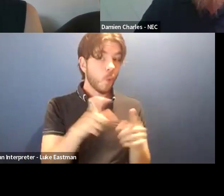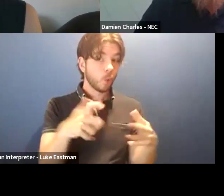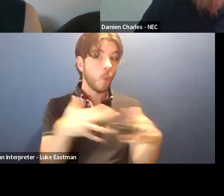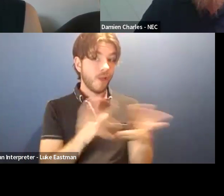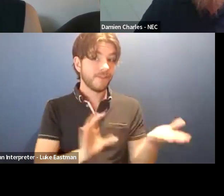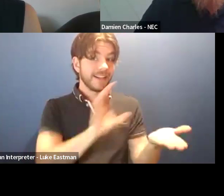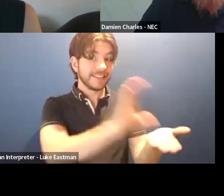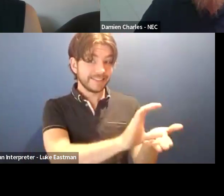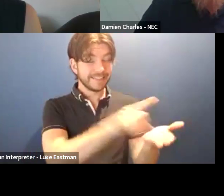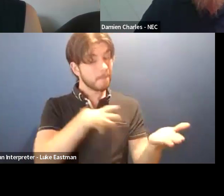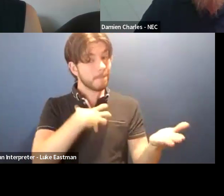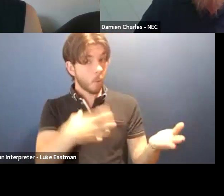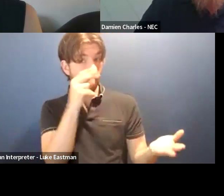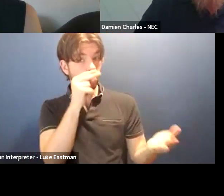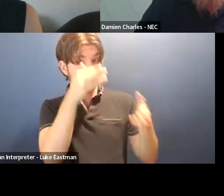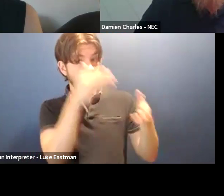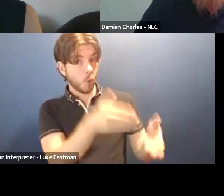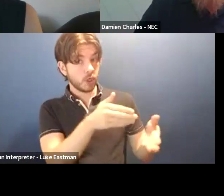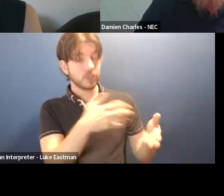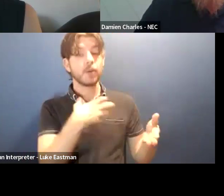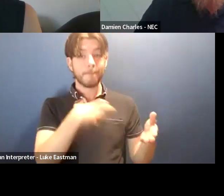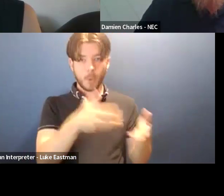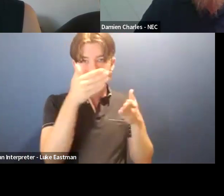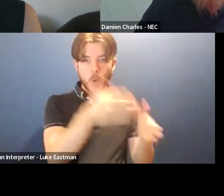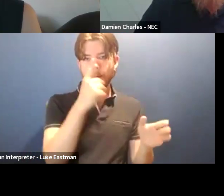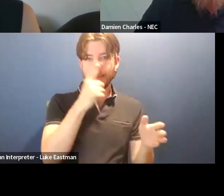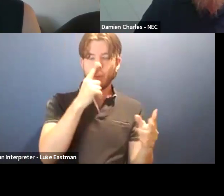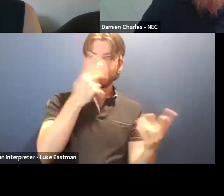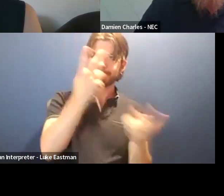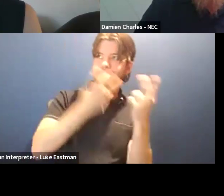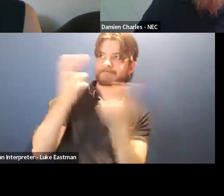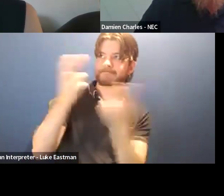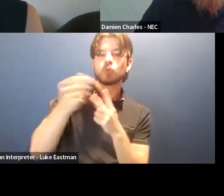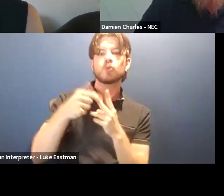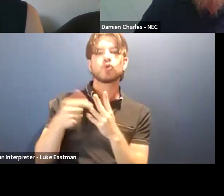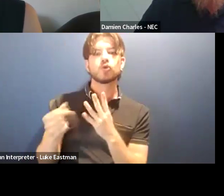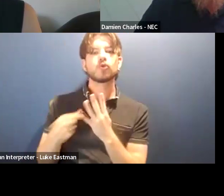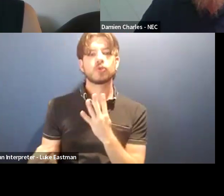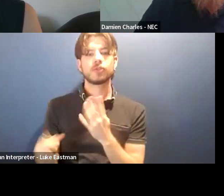more youth focused and more focused on people being able to explore their options, and you know Maddie gave the example